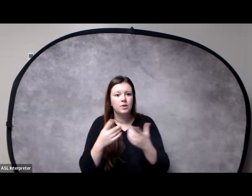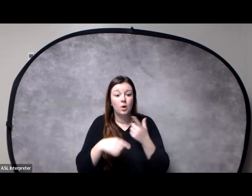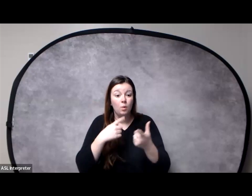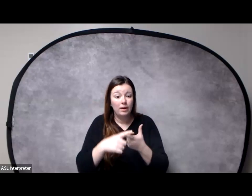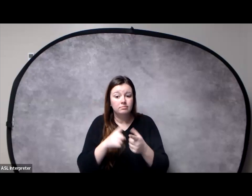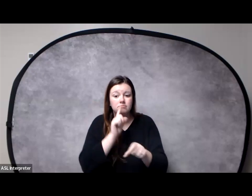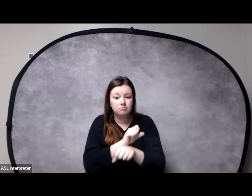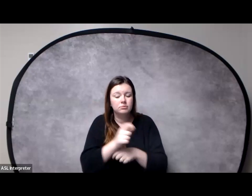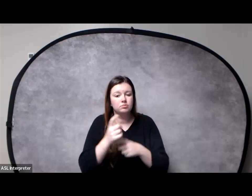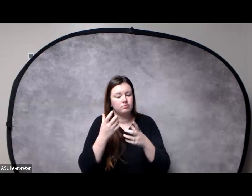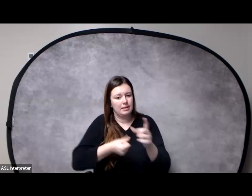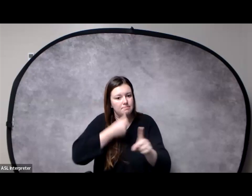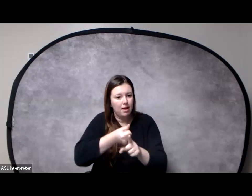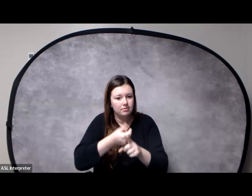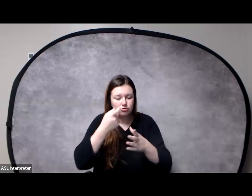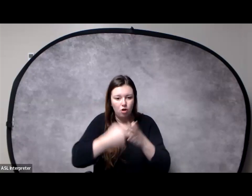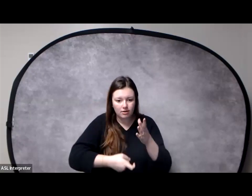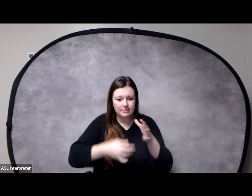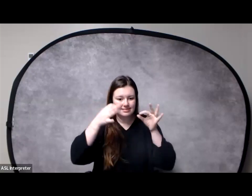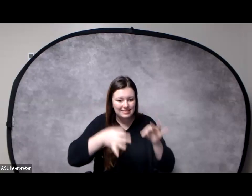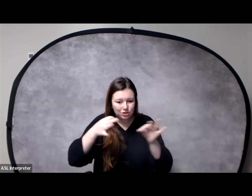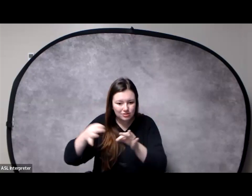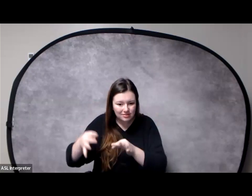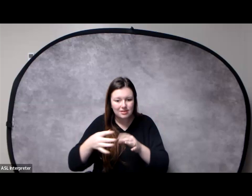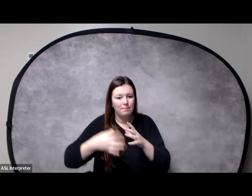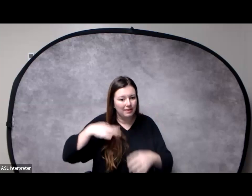decisions in health care in the ways we talked about, prior authorization, step therapy,